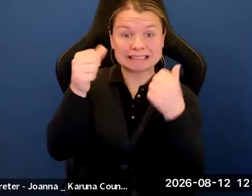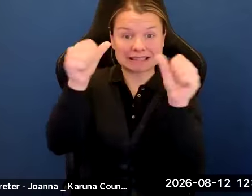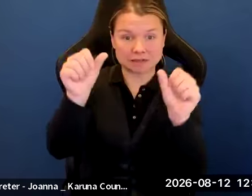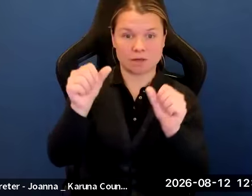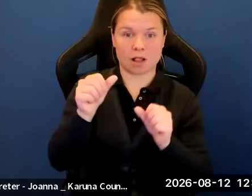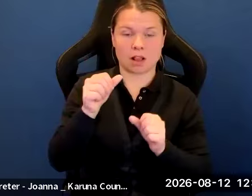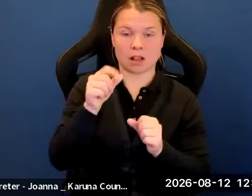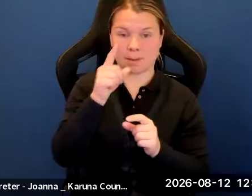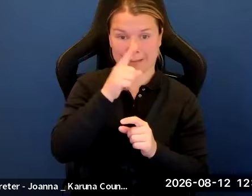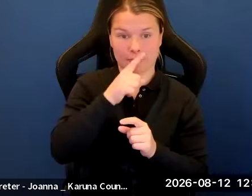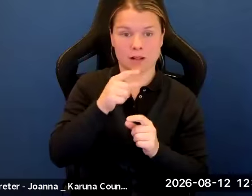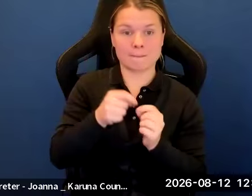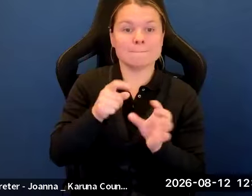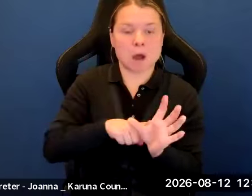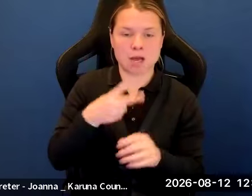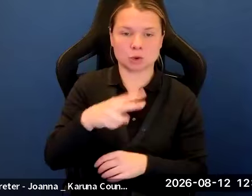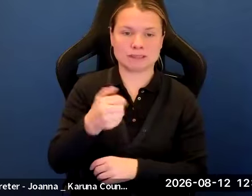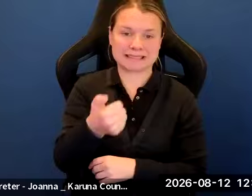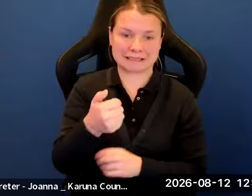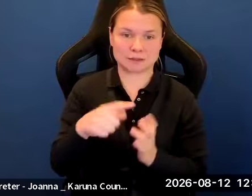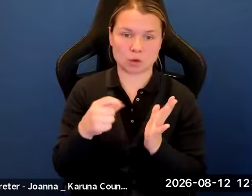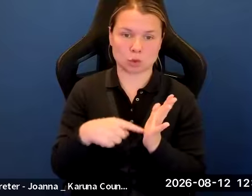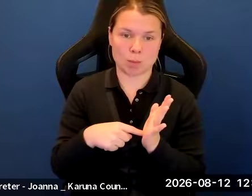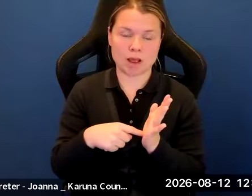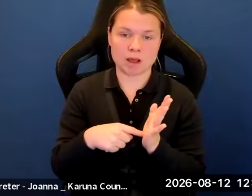We are looking to notify successful candidates by the